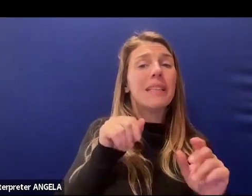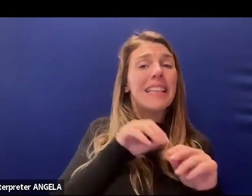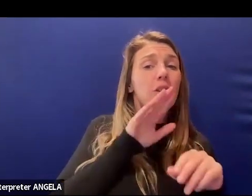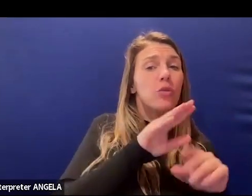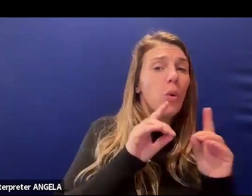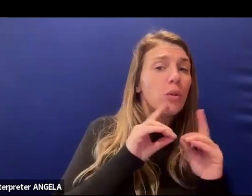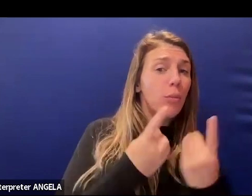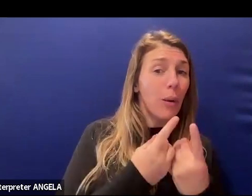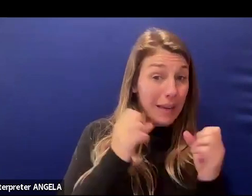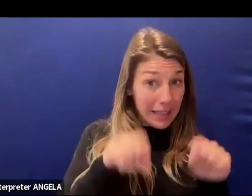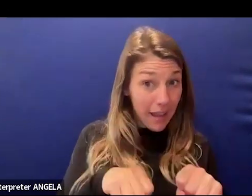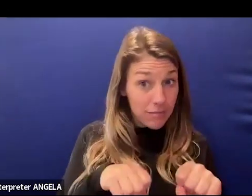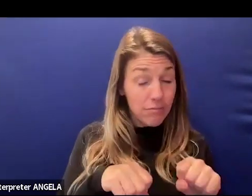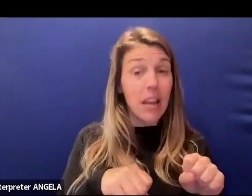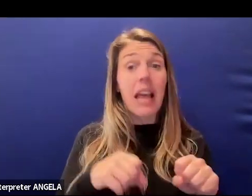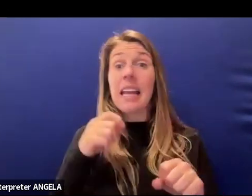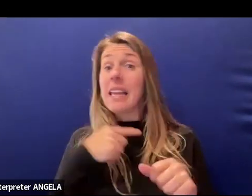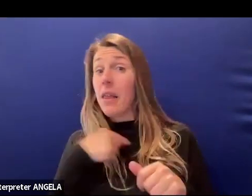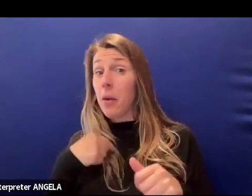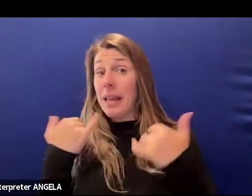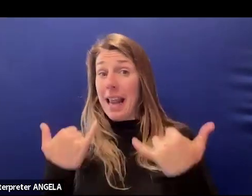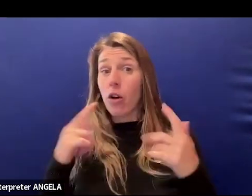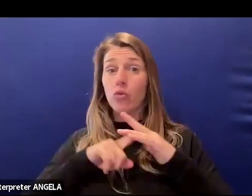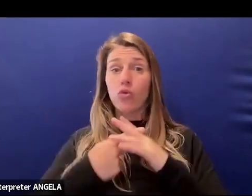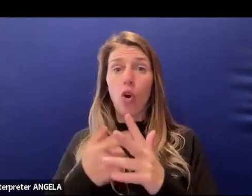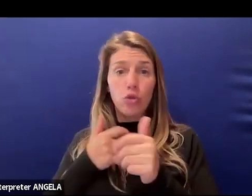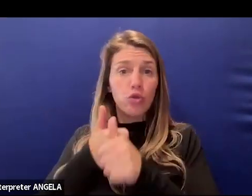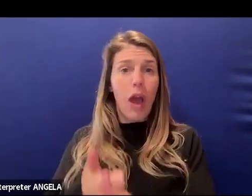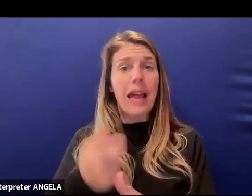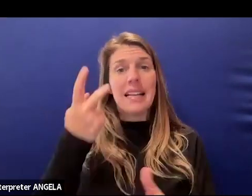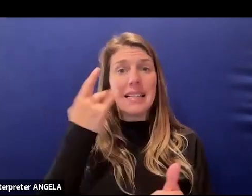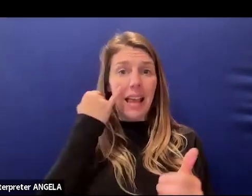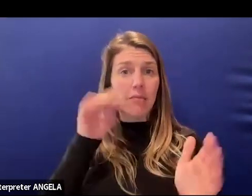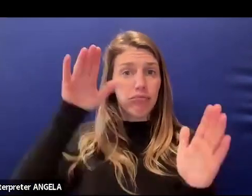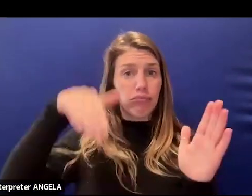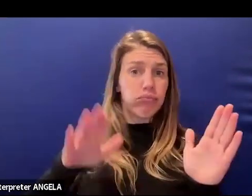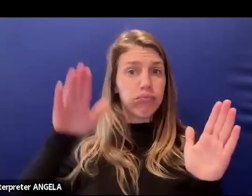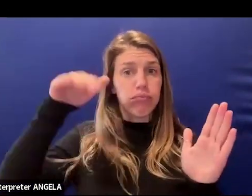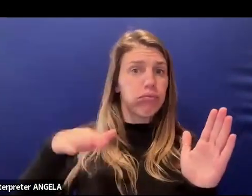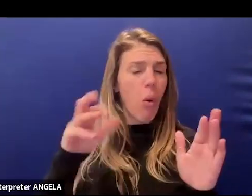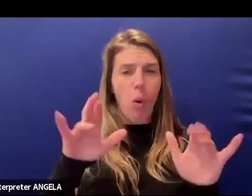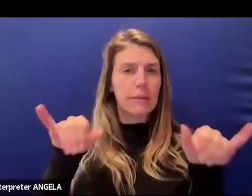in your department and can we track that over time to see if there's a change in the time that you're working with us?"